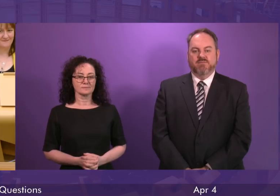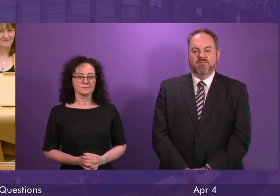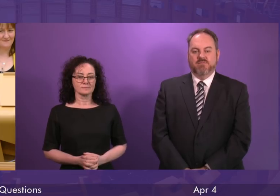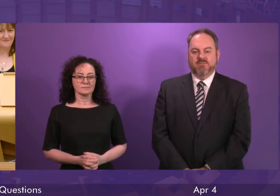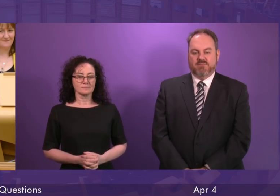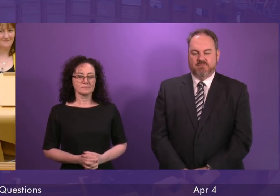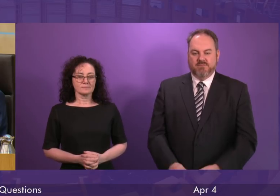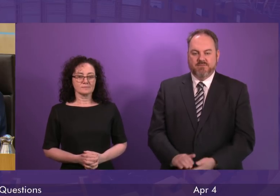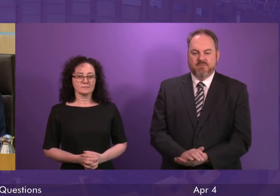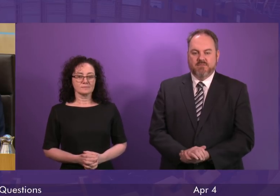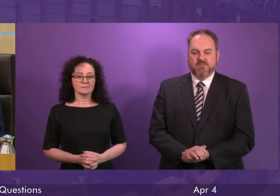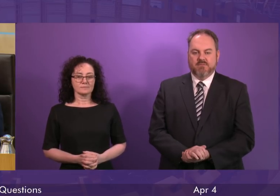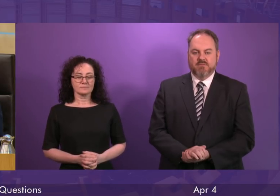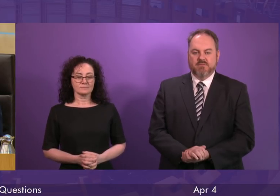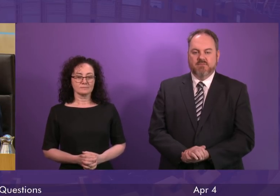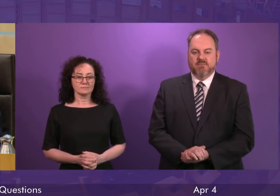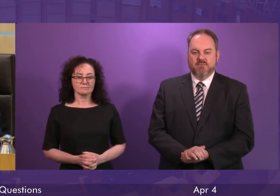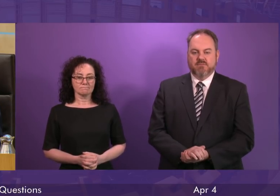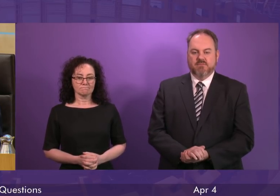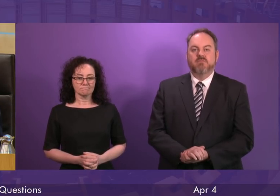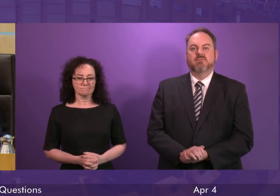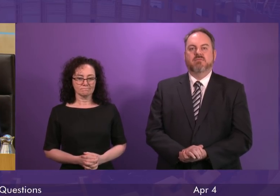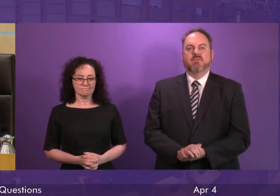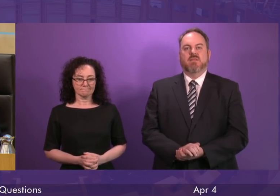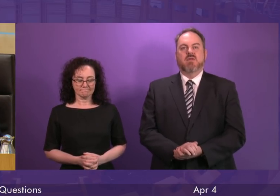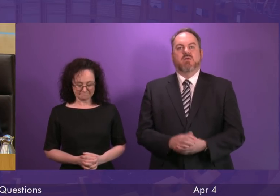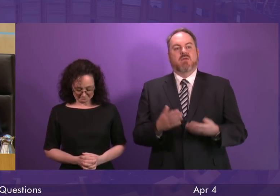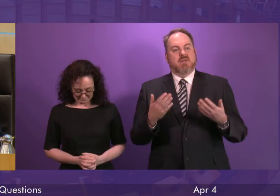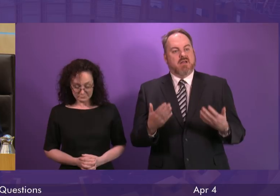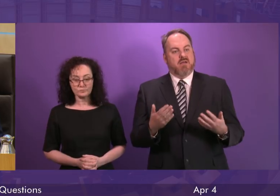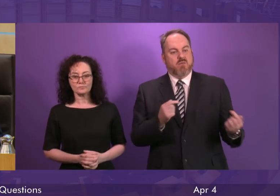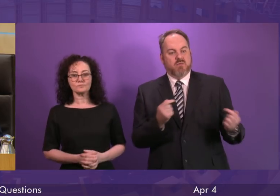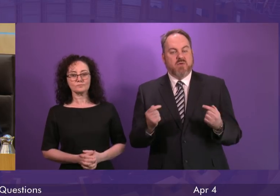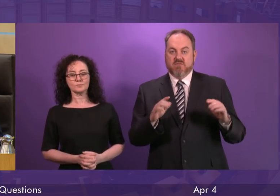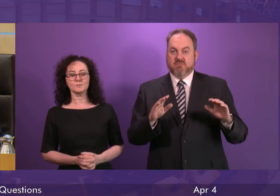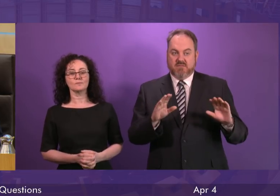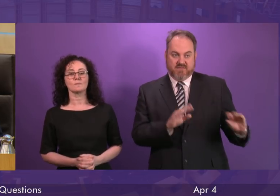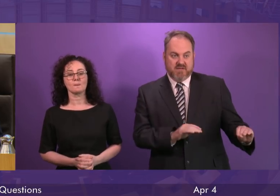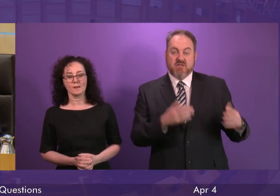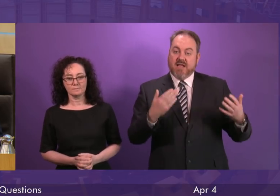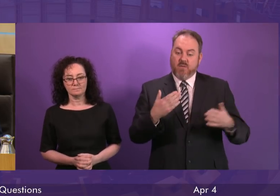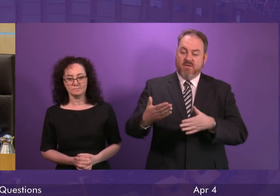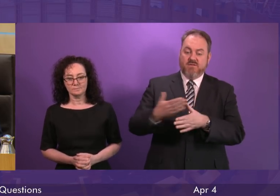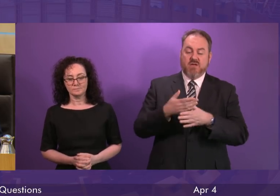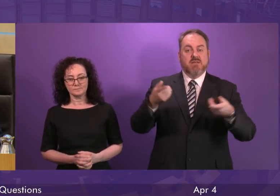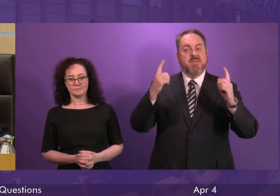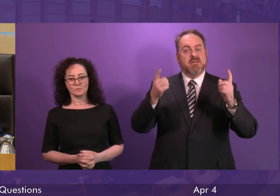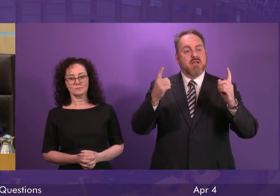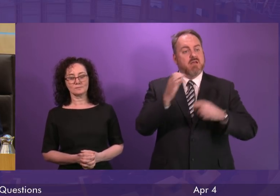The Presiding Officer (Ken Macintosh): Thank you very much. That concludes General Questions. We will turn now to First Minister's Questions. Question number one from Jackson Carlaw.